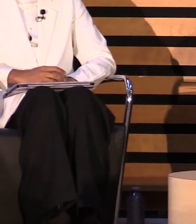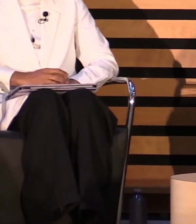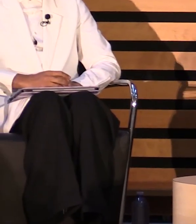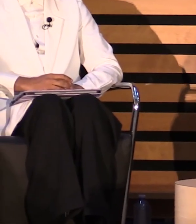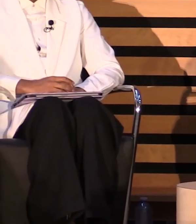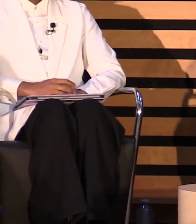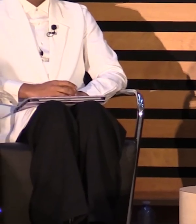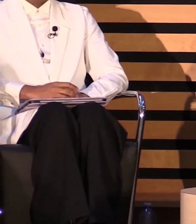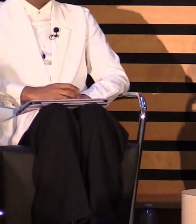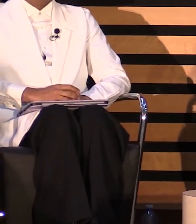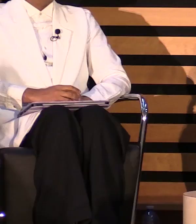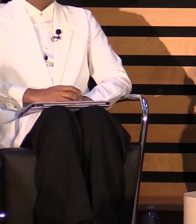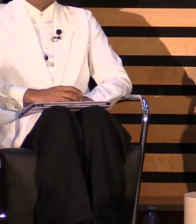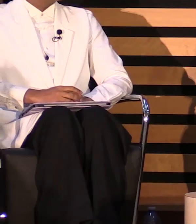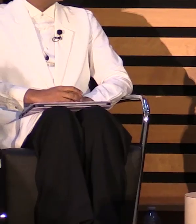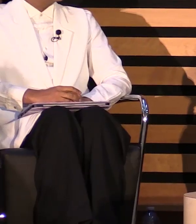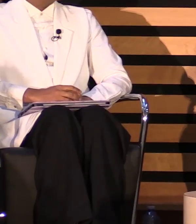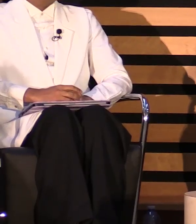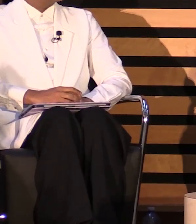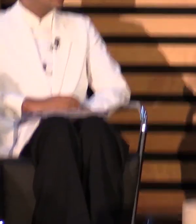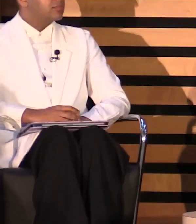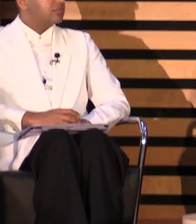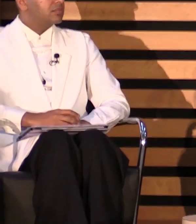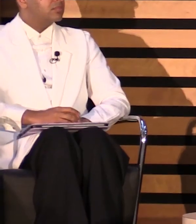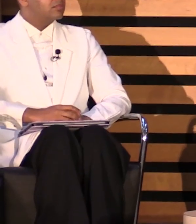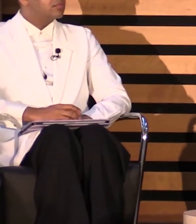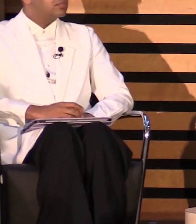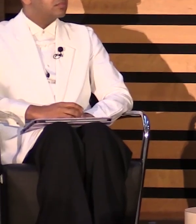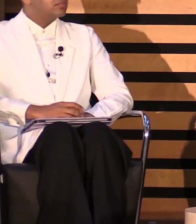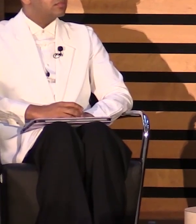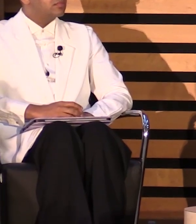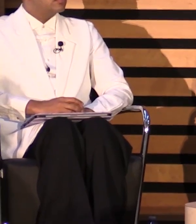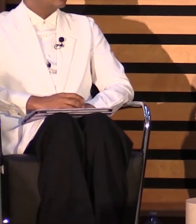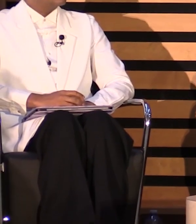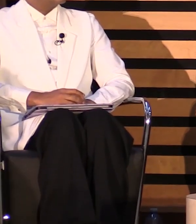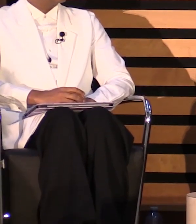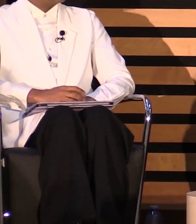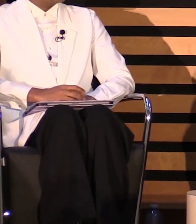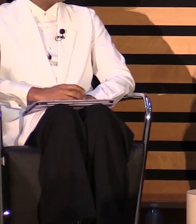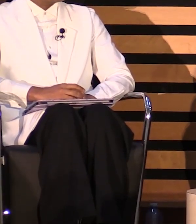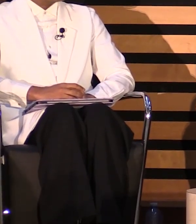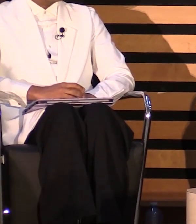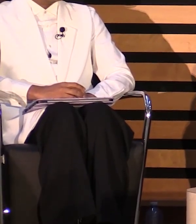hiring an accessibility consultant. People in those professional roles can consult with